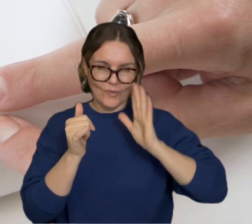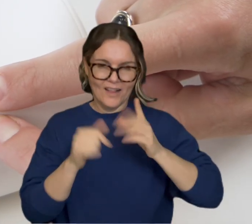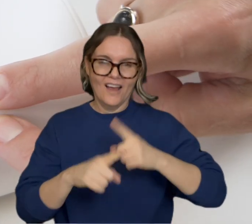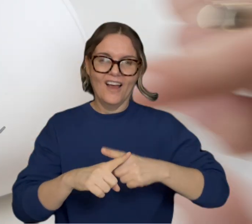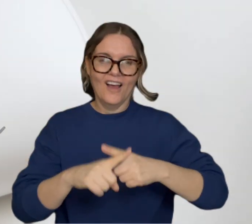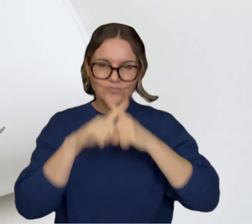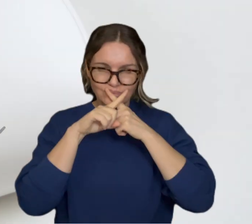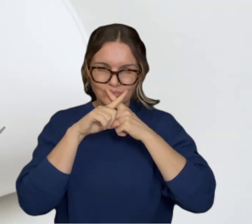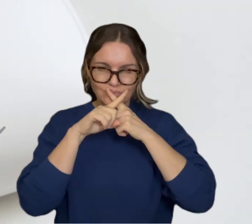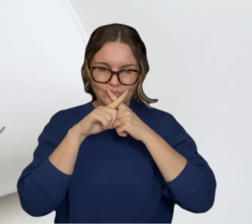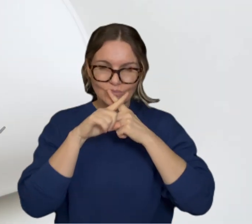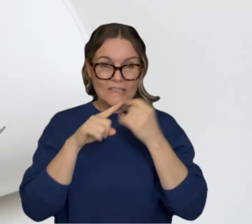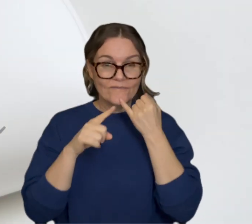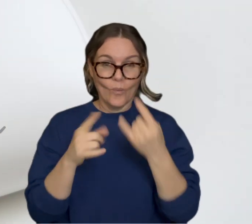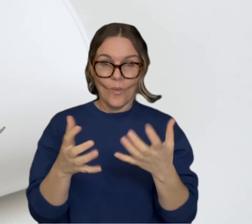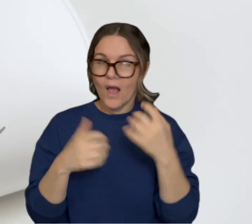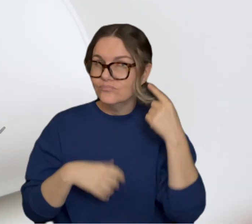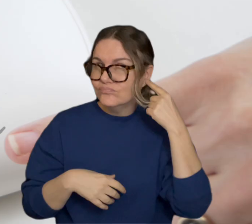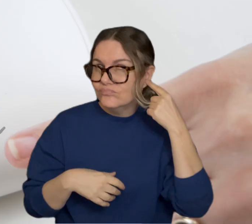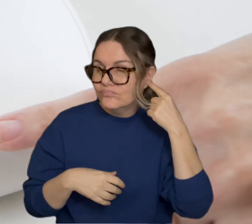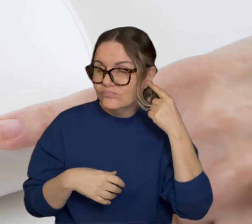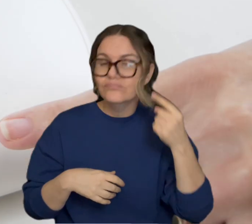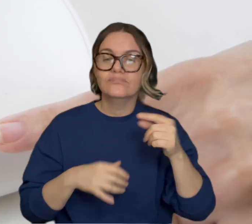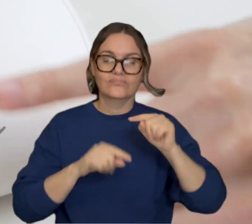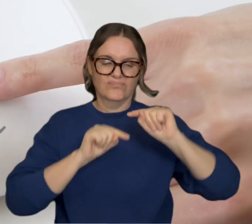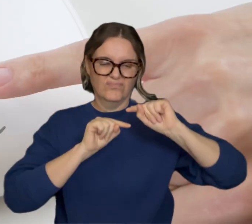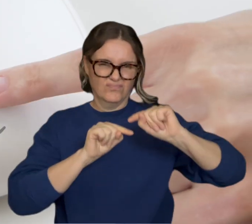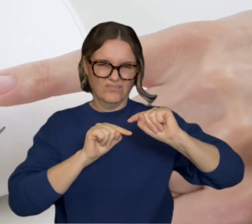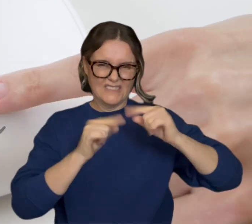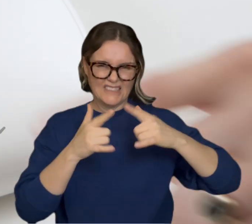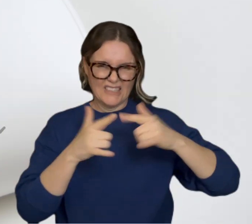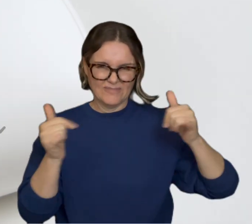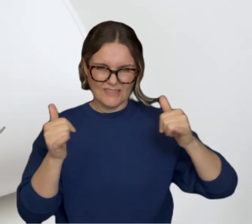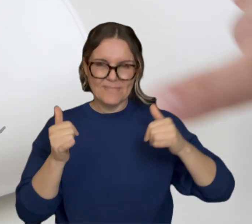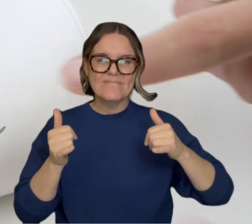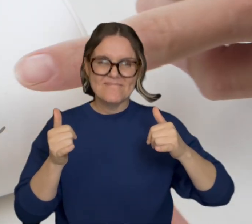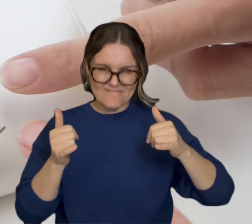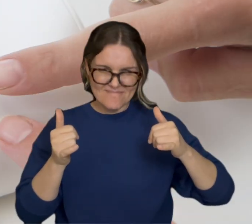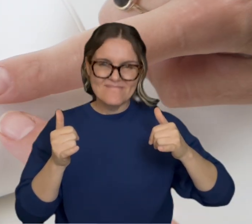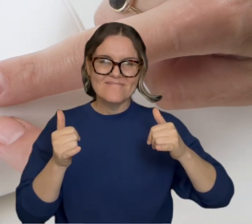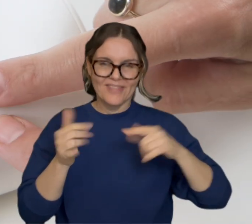on one side you'll hear one beep and then the buttons are muted you can reverse that by doing